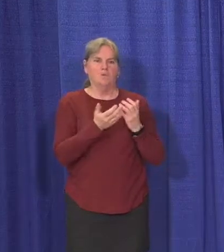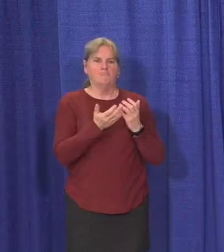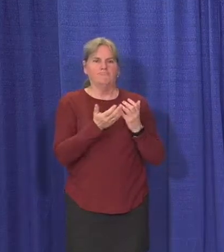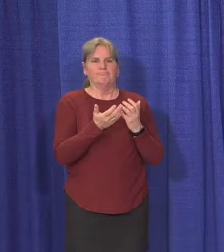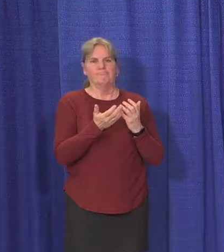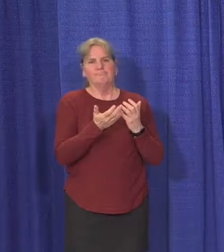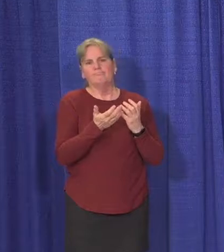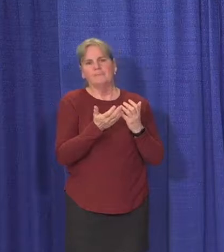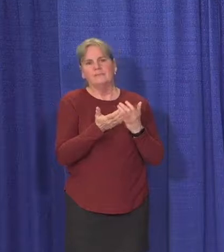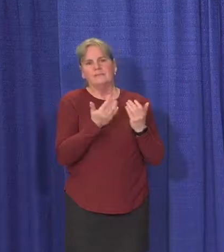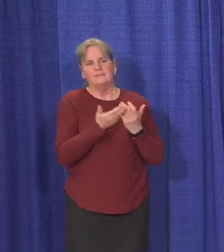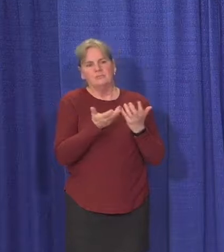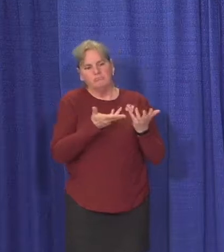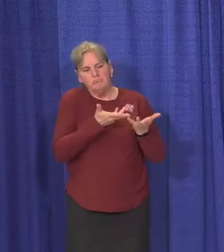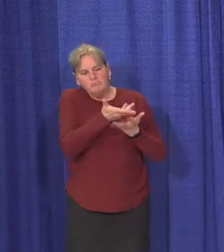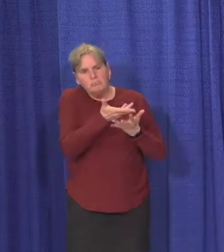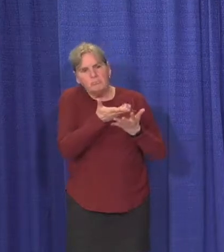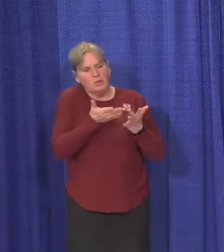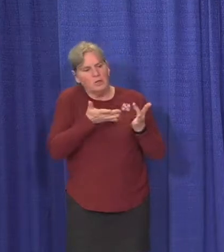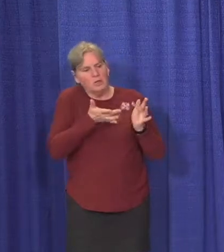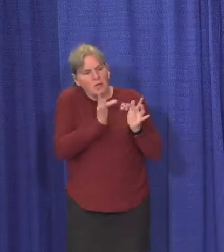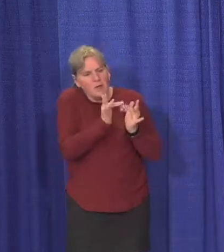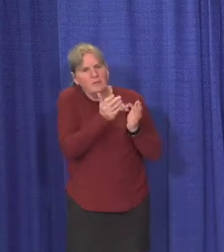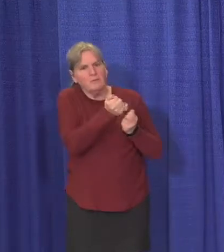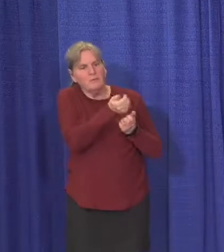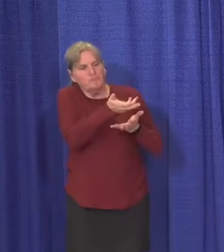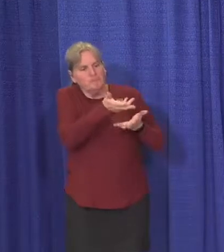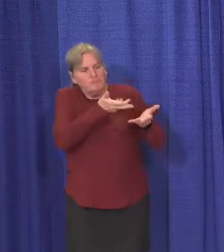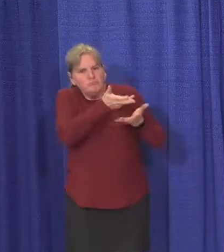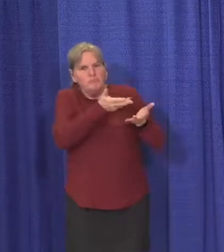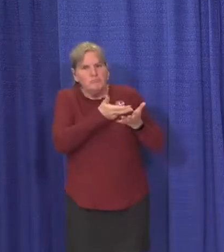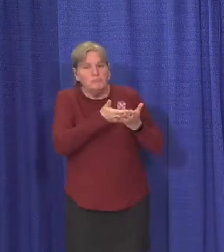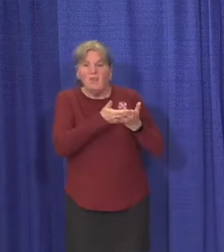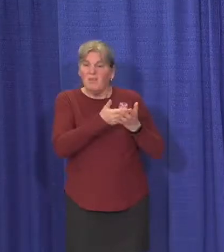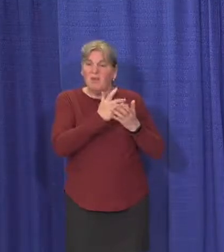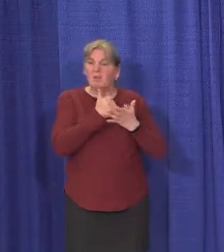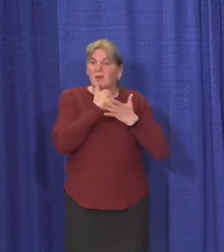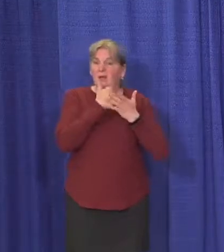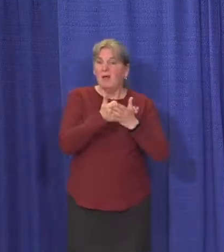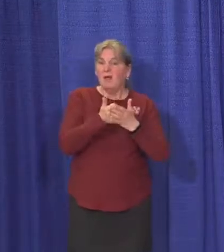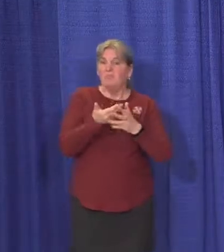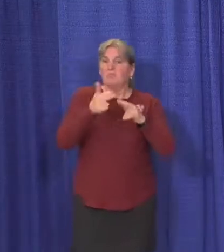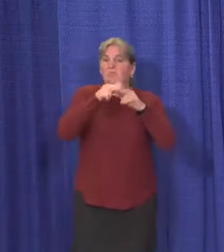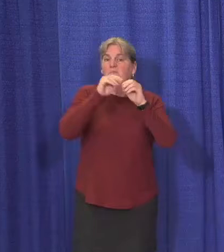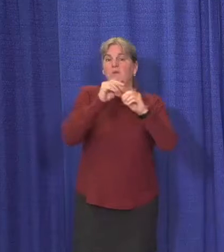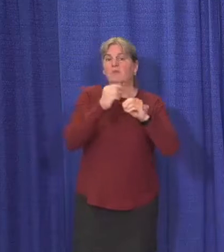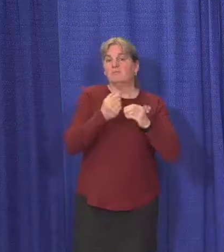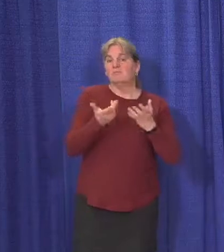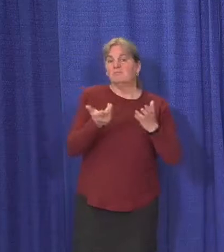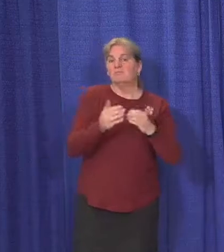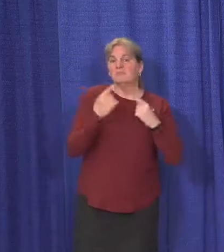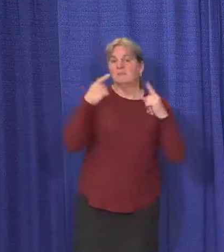But we are working together to make progress and it is making a